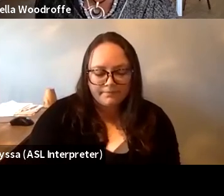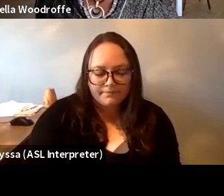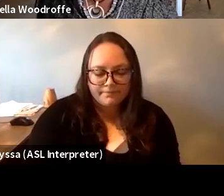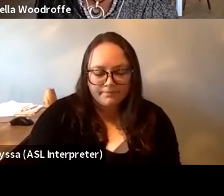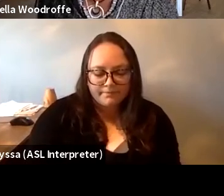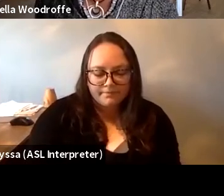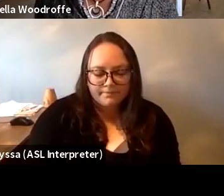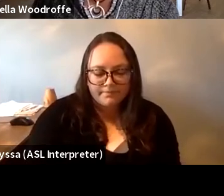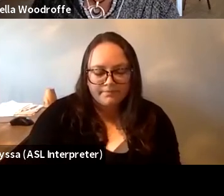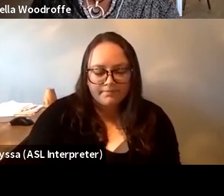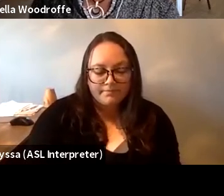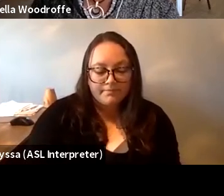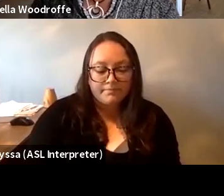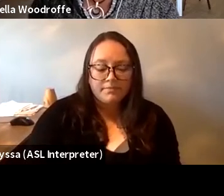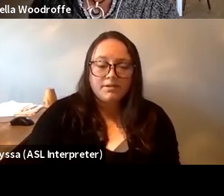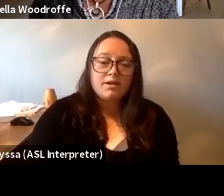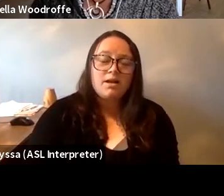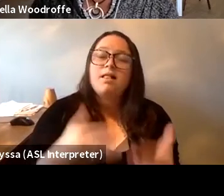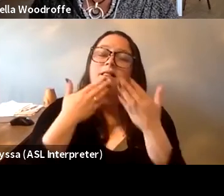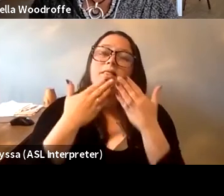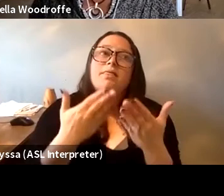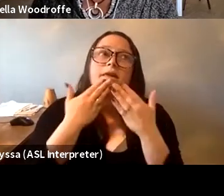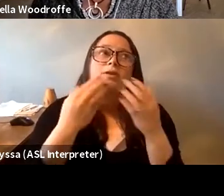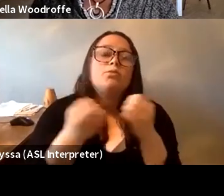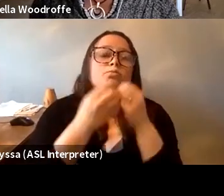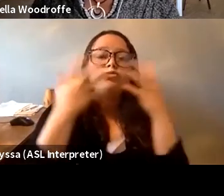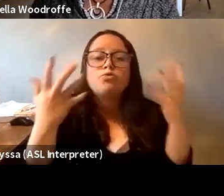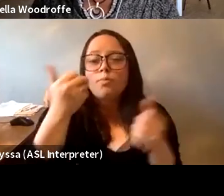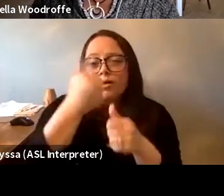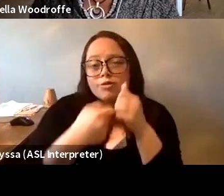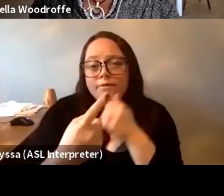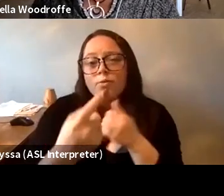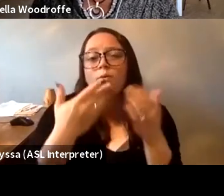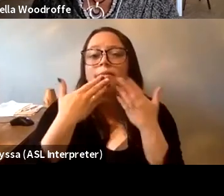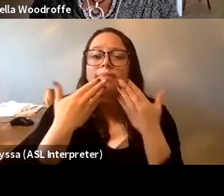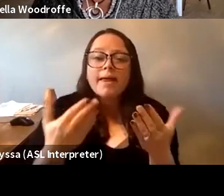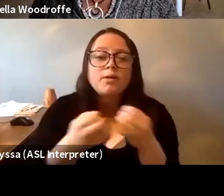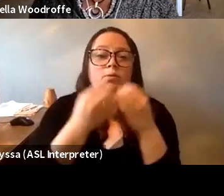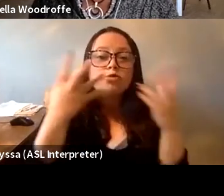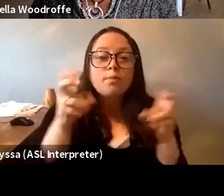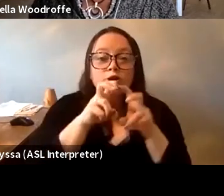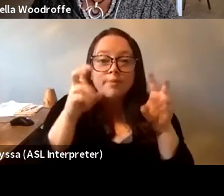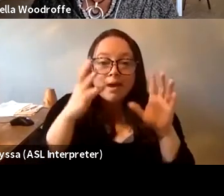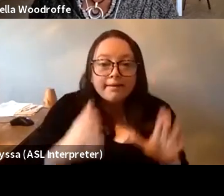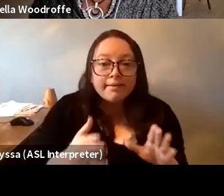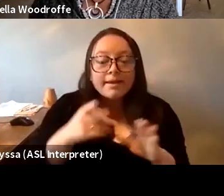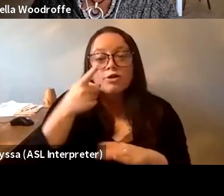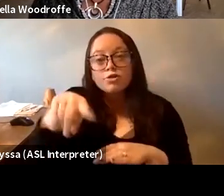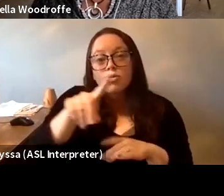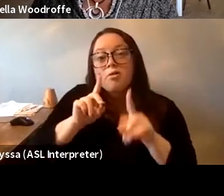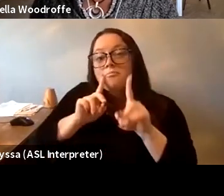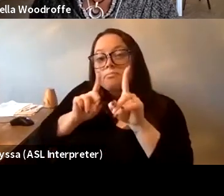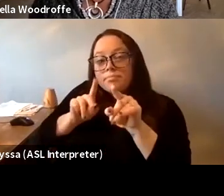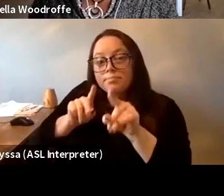thank you so much, everybody. Thank you so much panelists for answering my questions. I thank you so much. And hopefully the